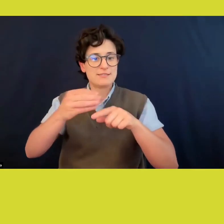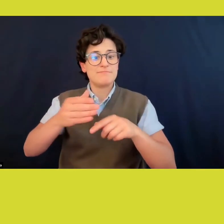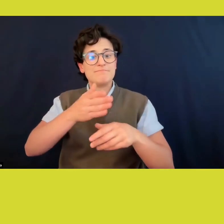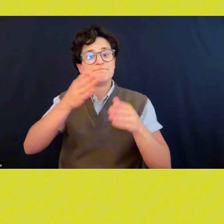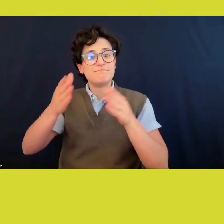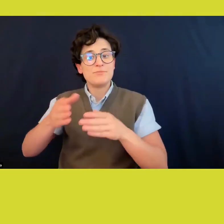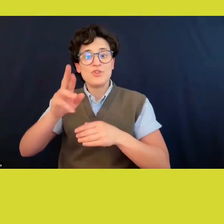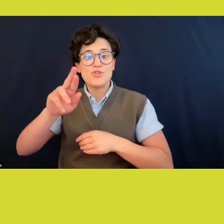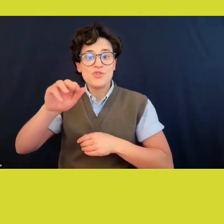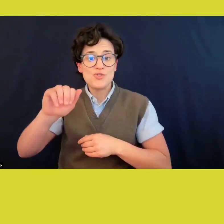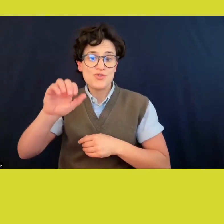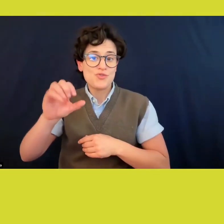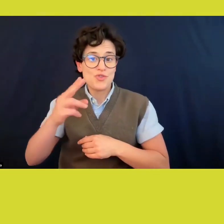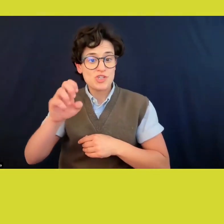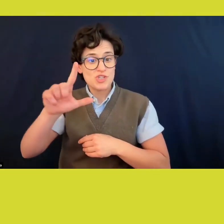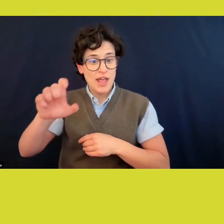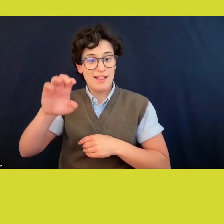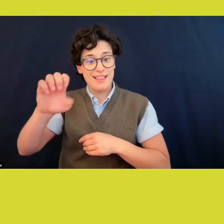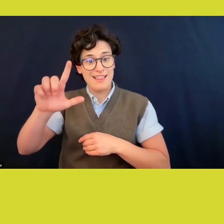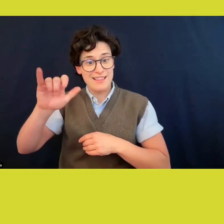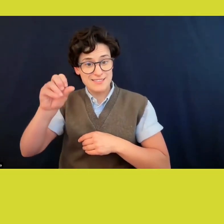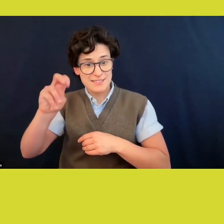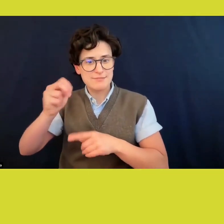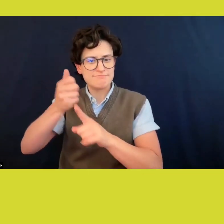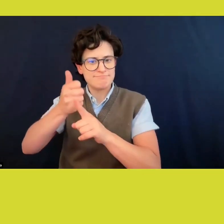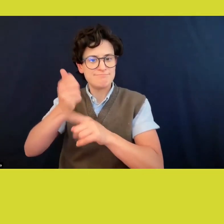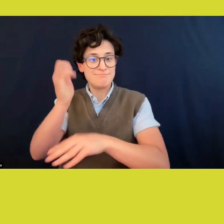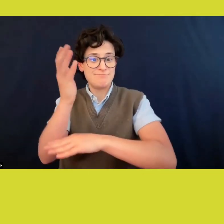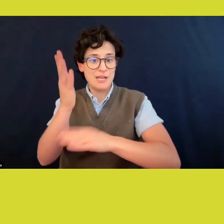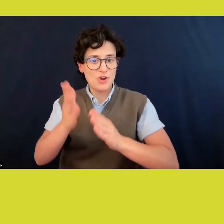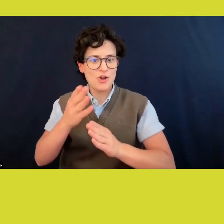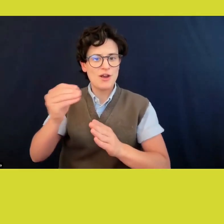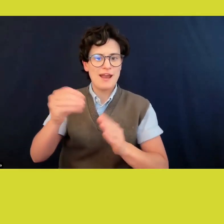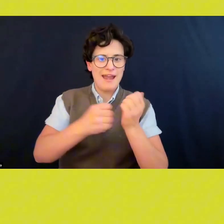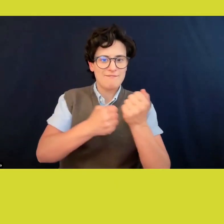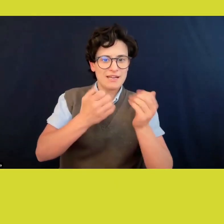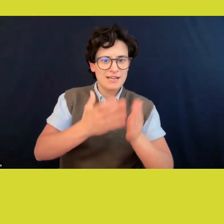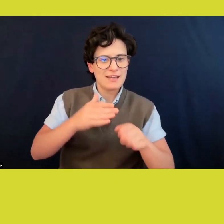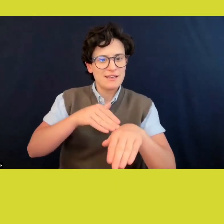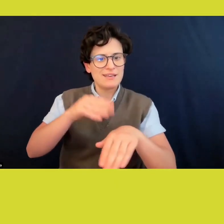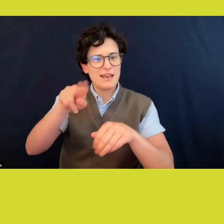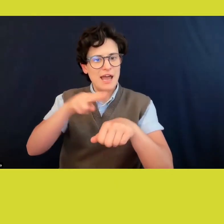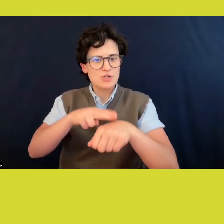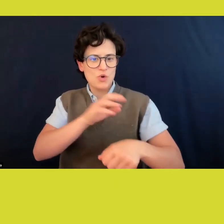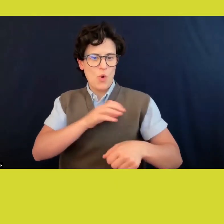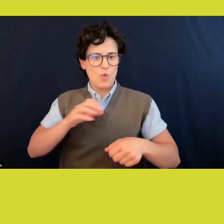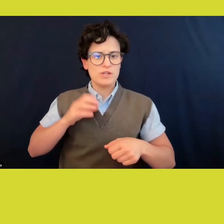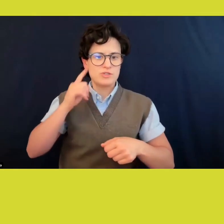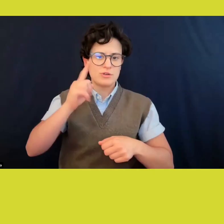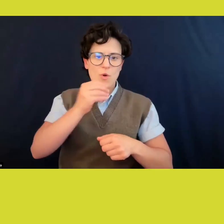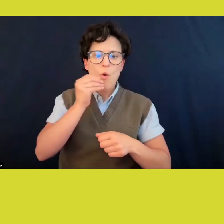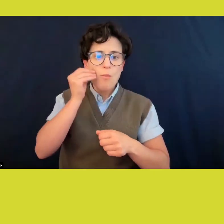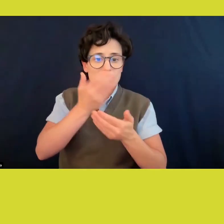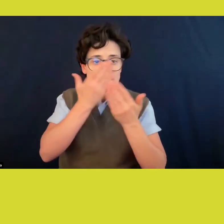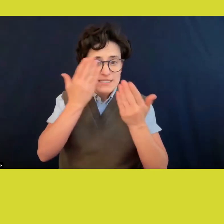being homeless with co-occurring disorders for 17 years and is now in long-term recovery.